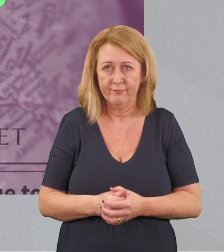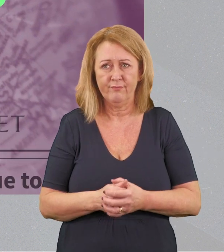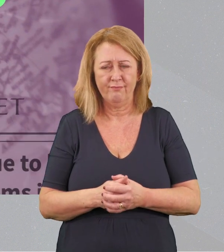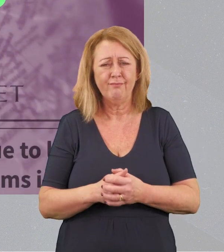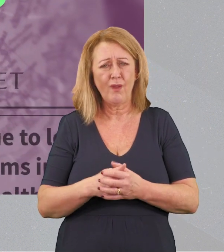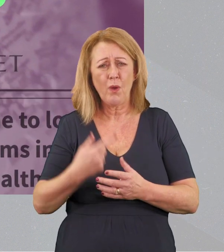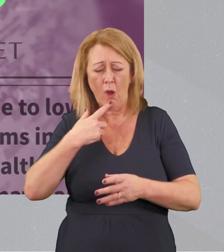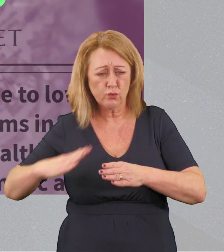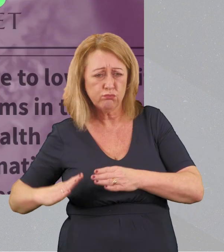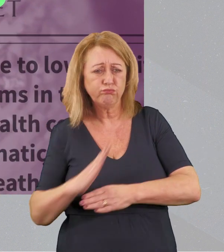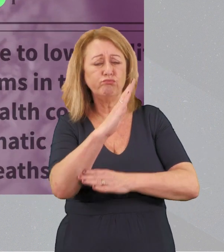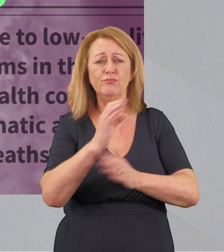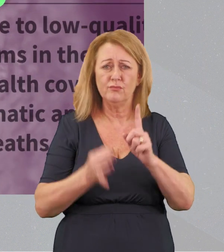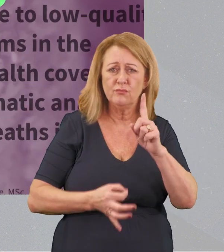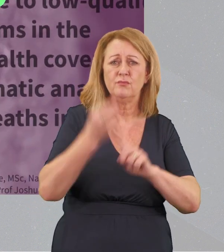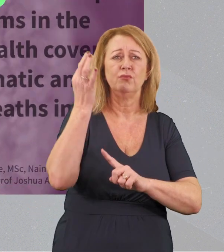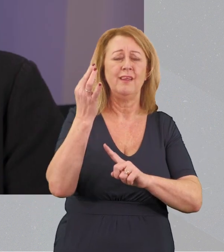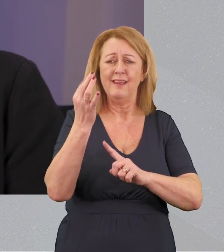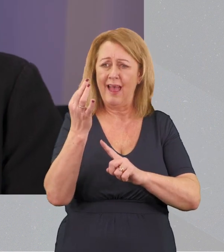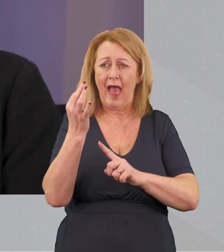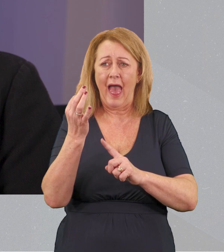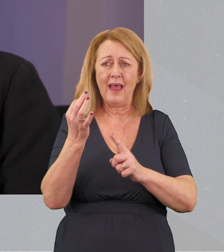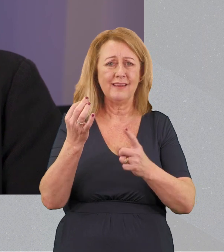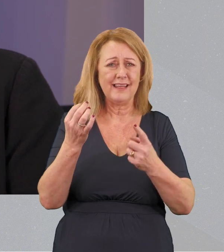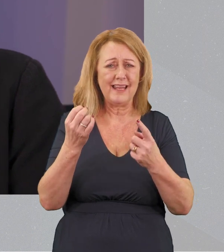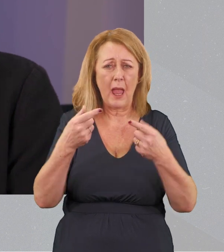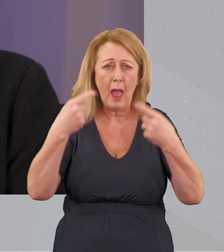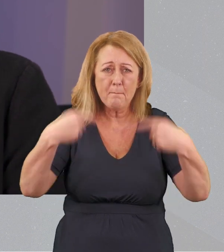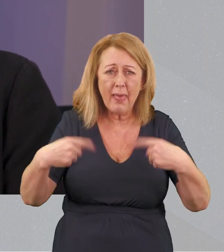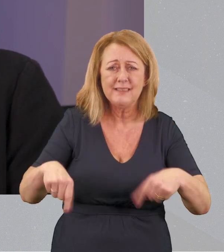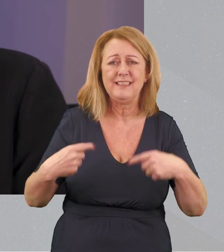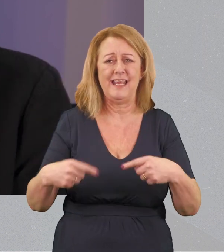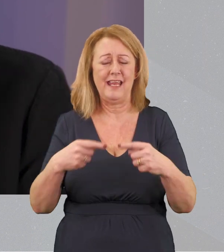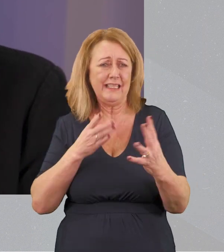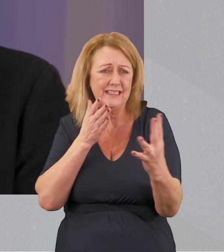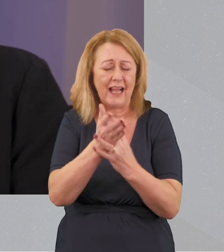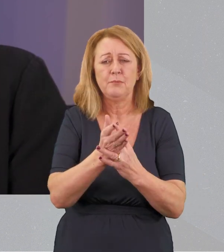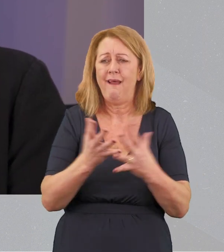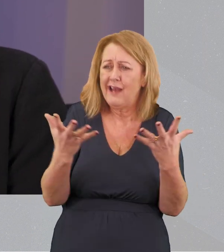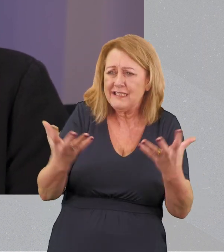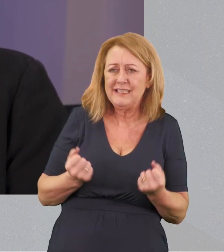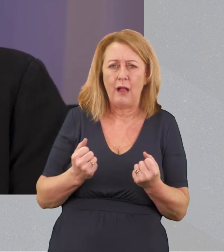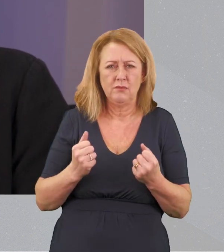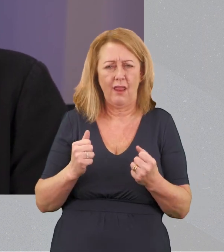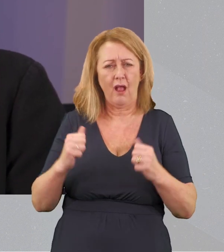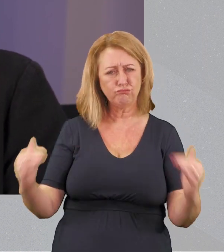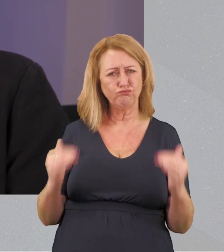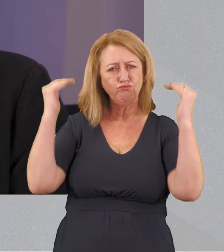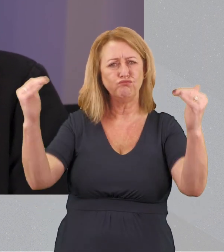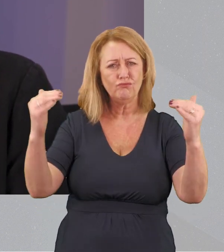We want to accelerate the availability, the accessibility, the acceptability and the quality of health care around the world.